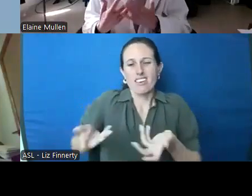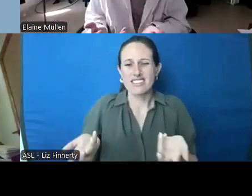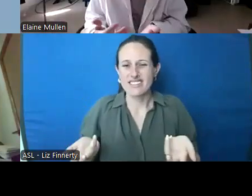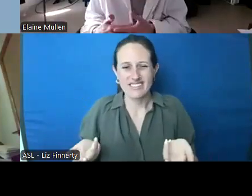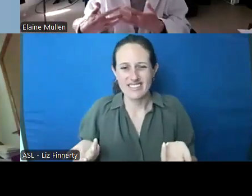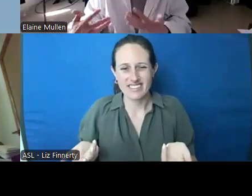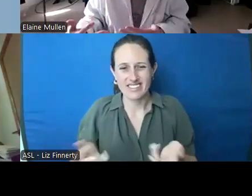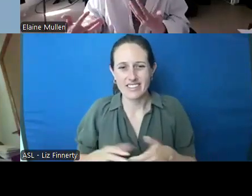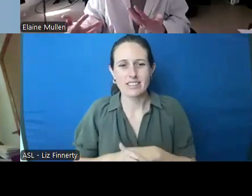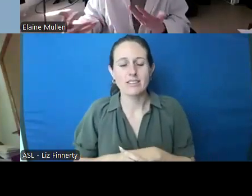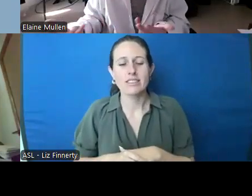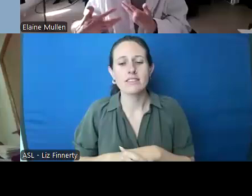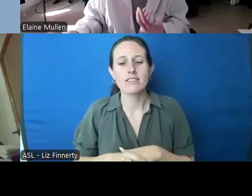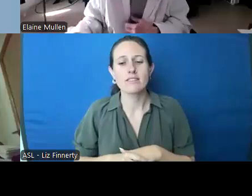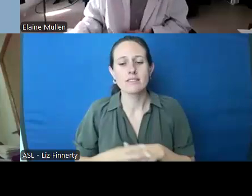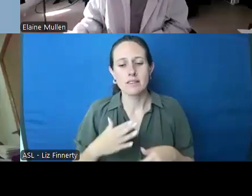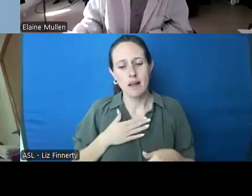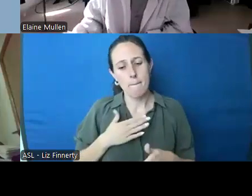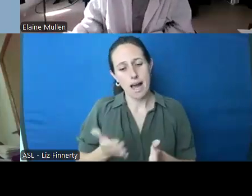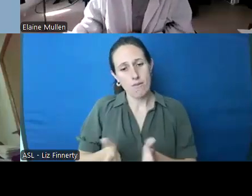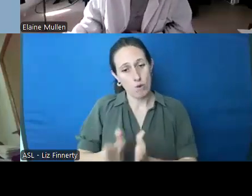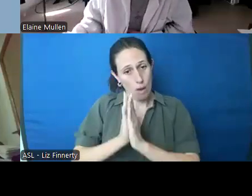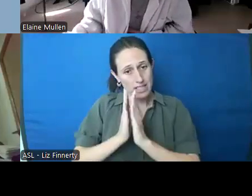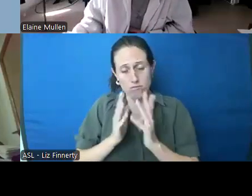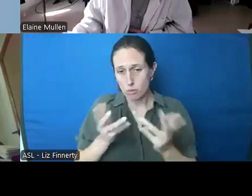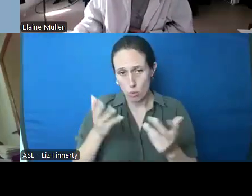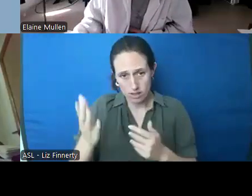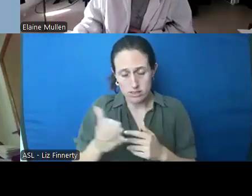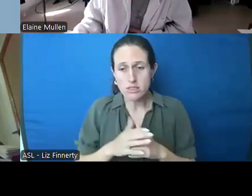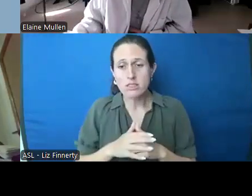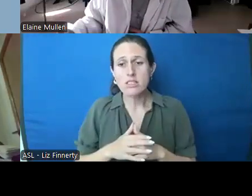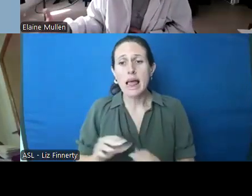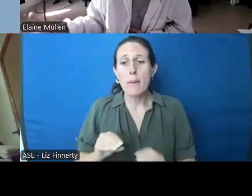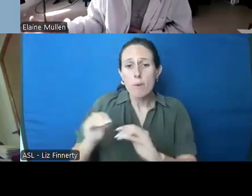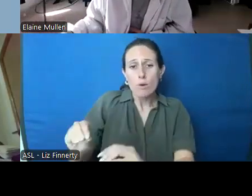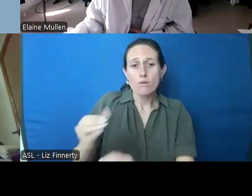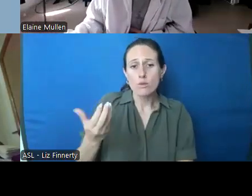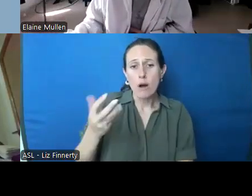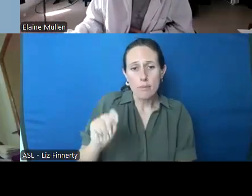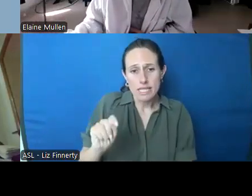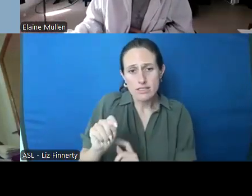reasonable accommodation request to move to an apartment where the phone system is running all